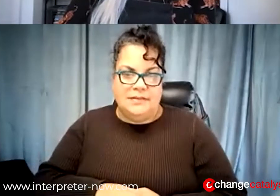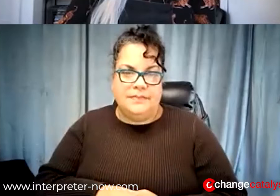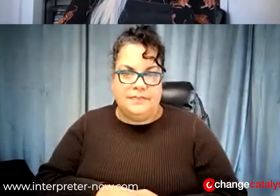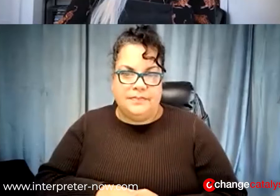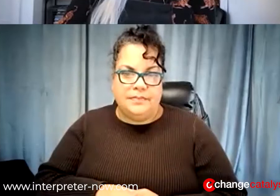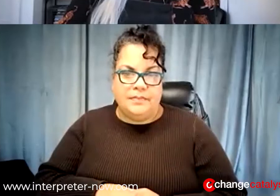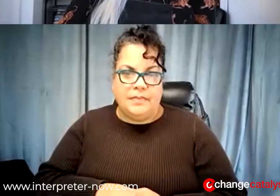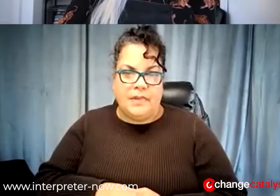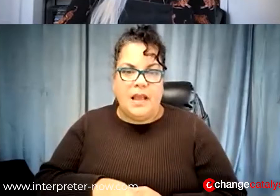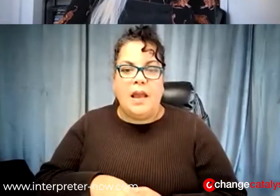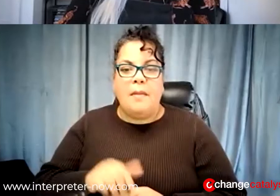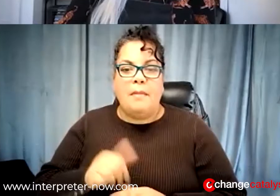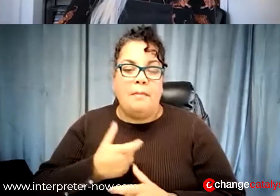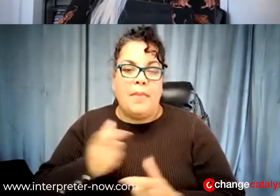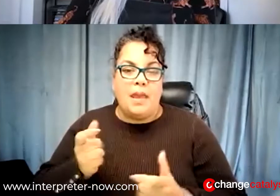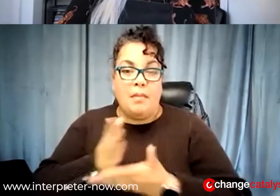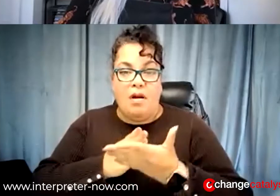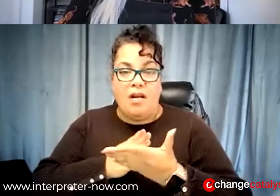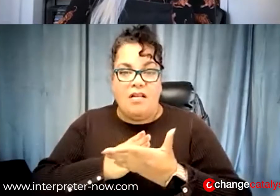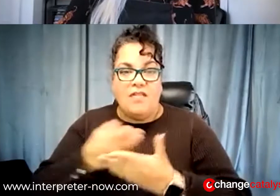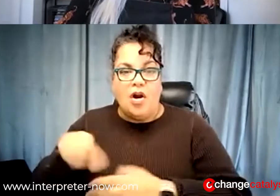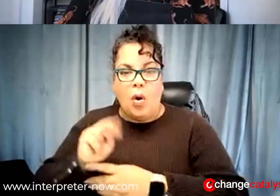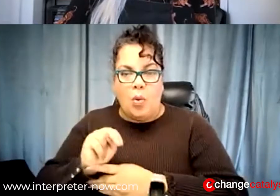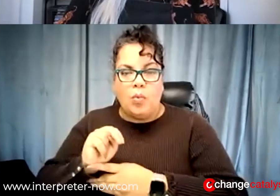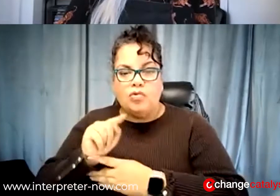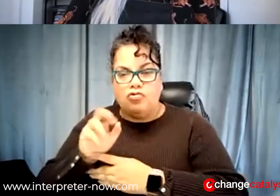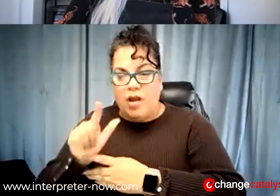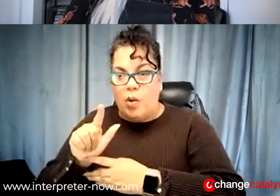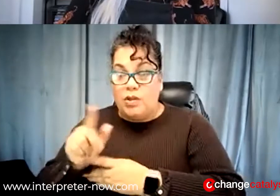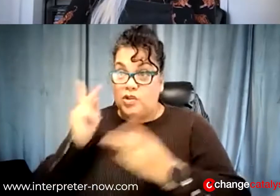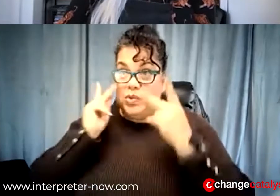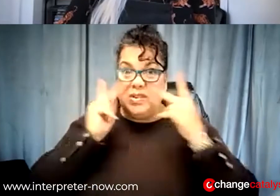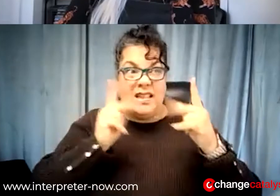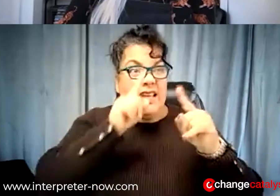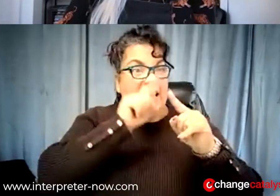power of OwnTrail is in seeing people who look like us in the places that we aspire to.